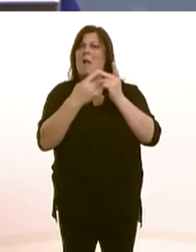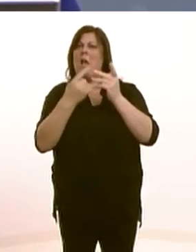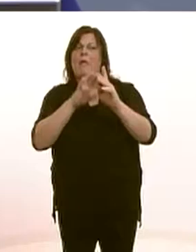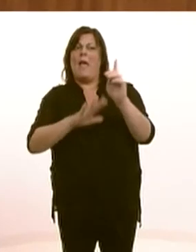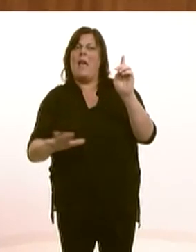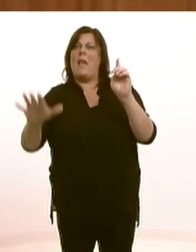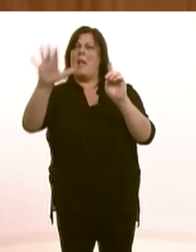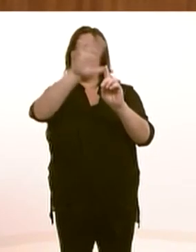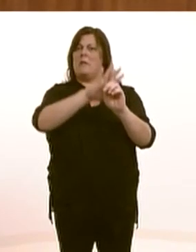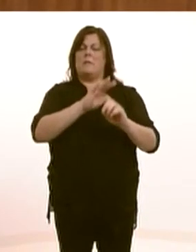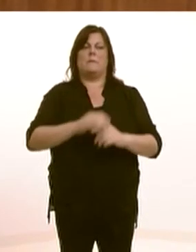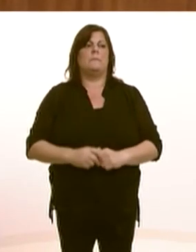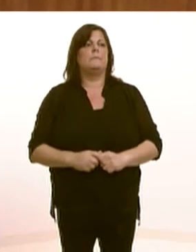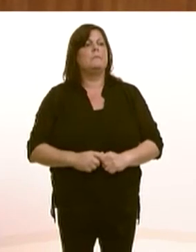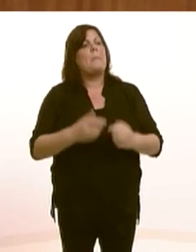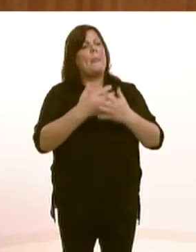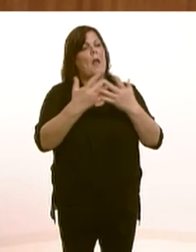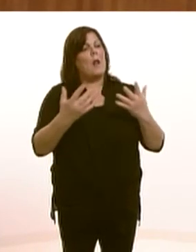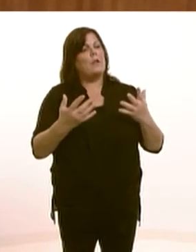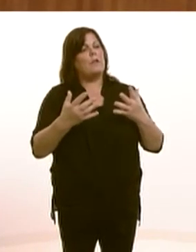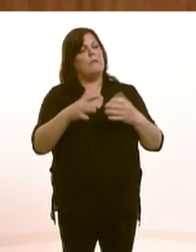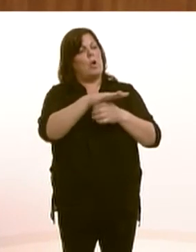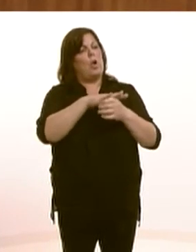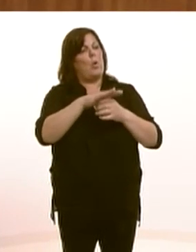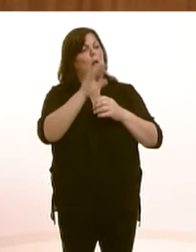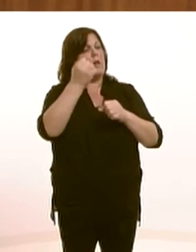Carwyn Jones: Of course, the local government funding formula has been agreed with the Welsh